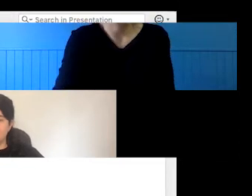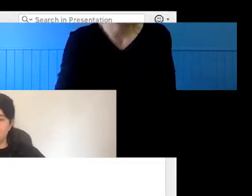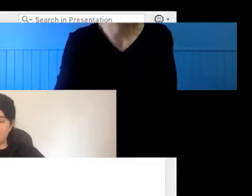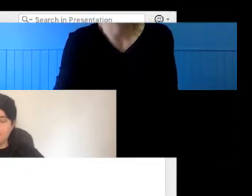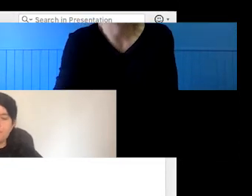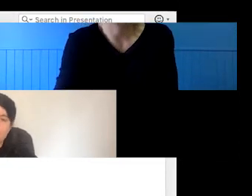7